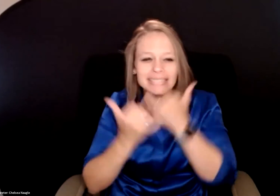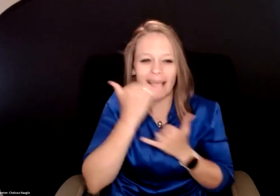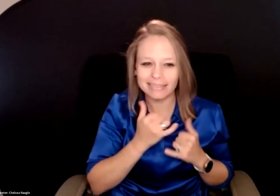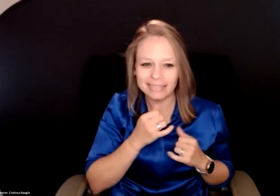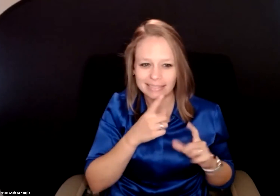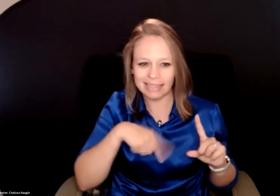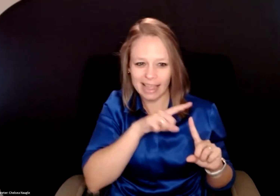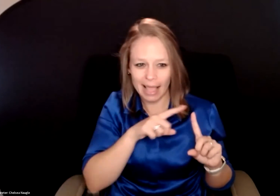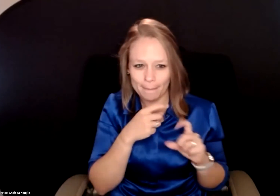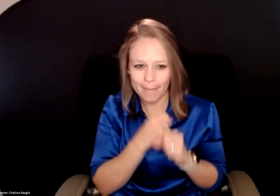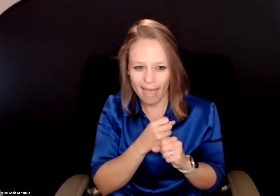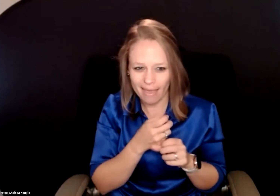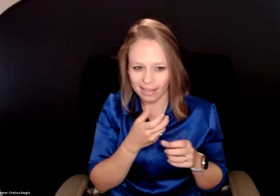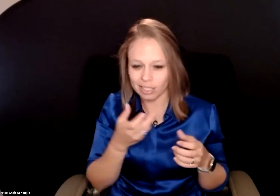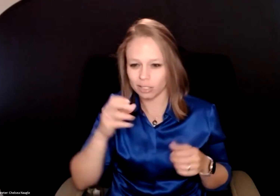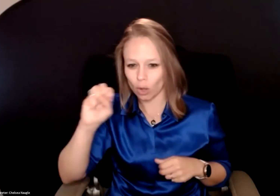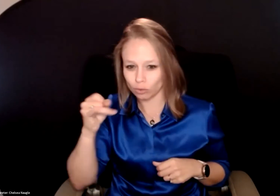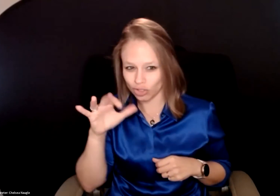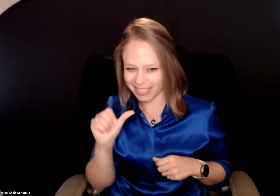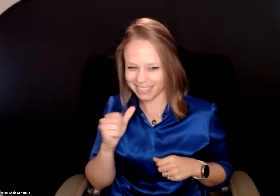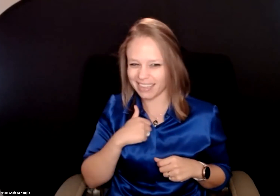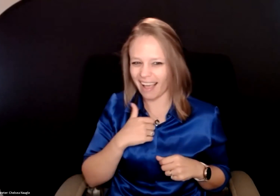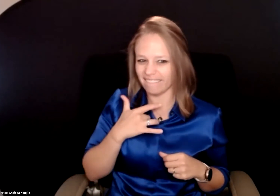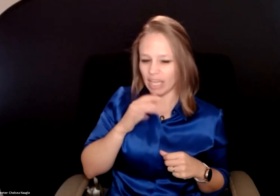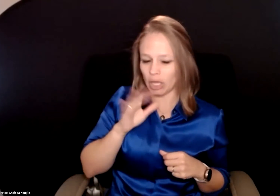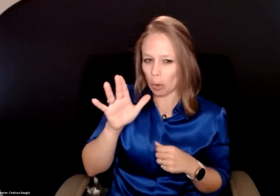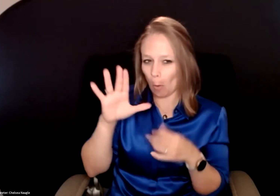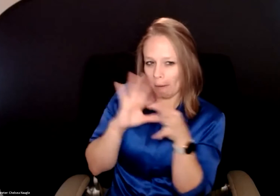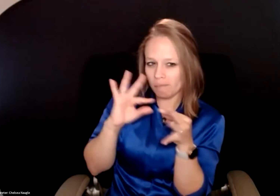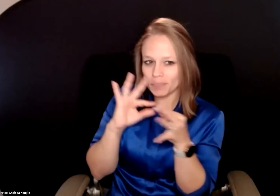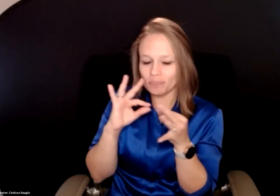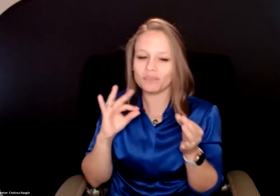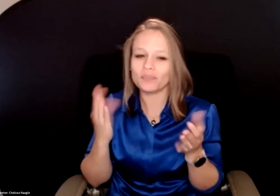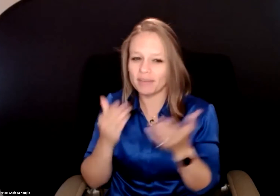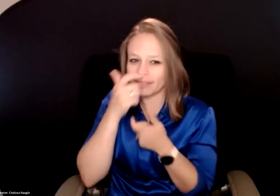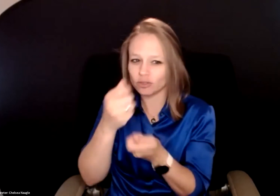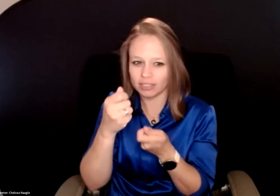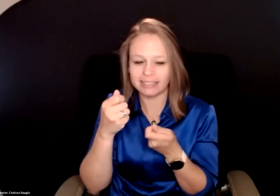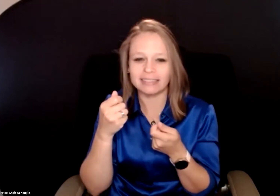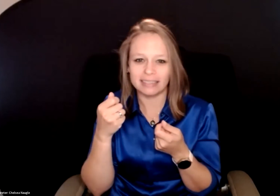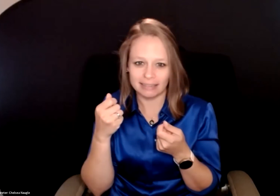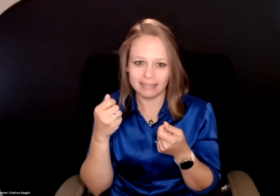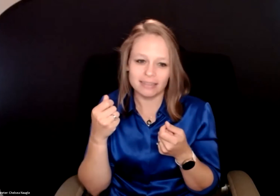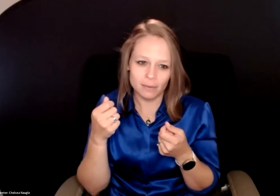Jessica, I think you might have some interesting insight as you answer the broad question about the biggest challenges.